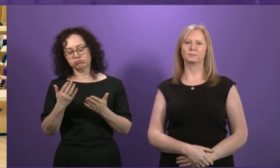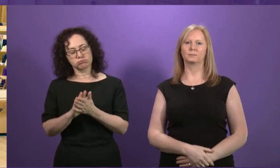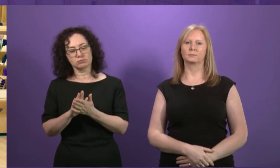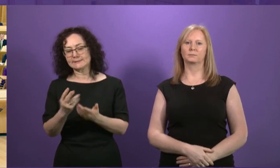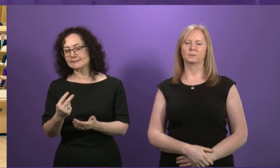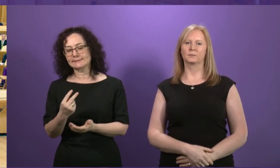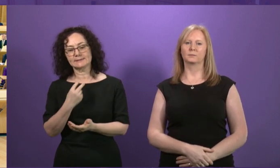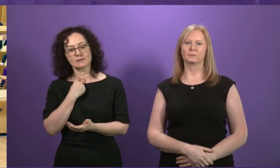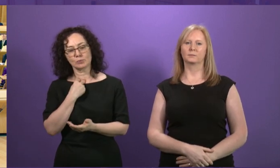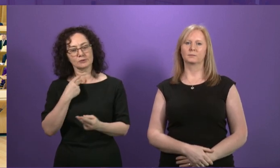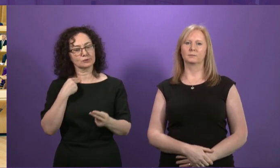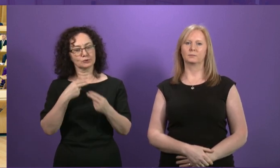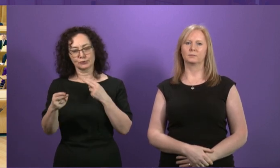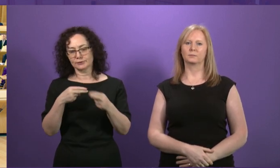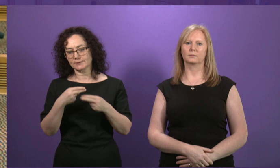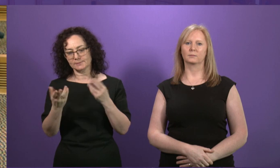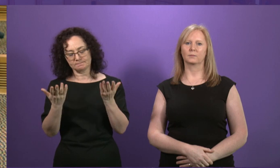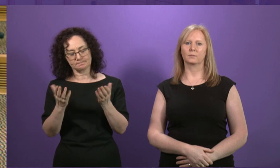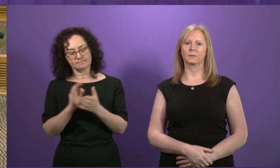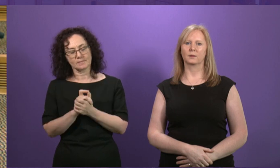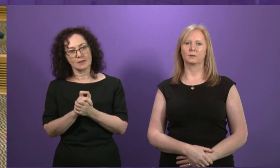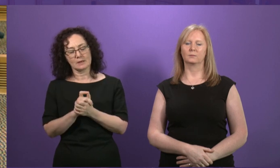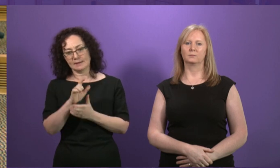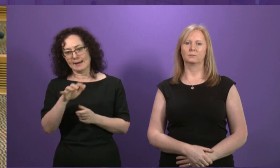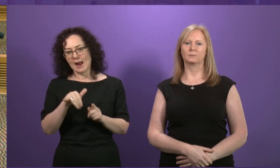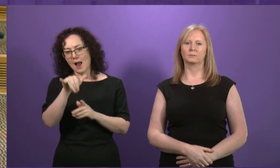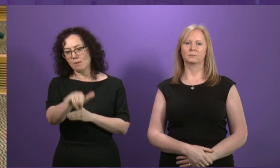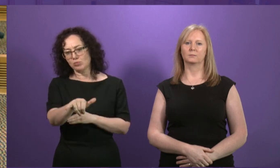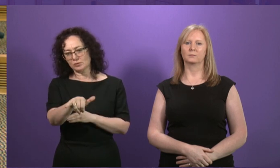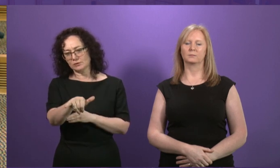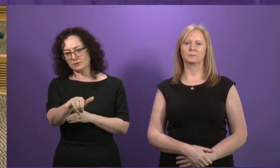planned strike action. Highlands and Islands Airports Ltd is covered by our public sector